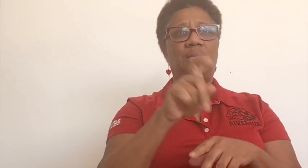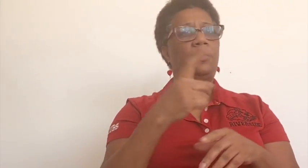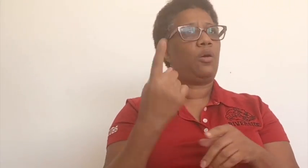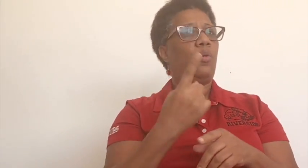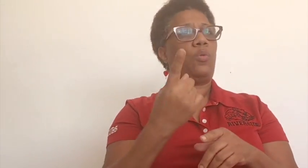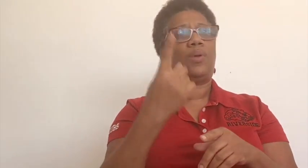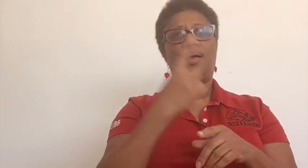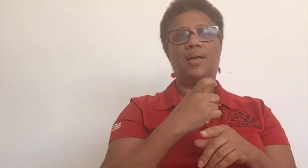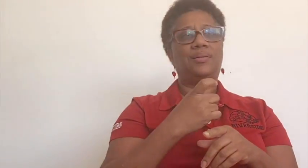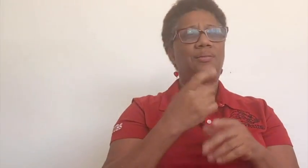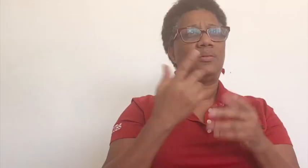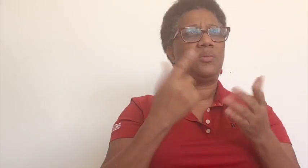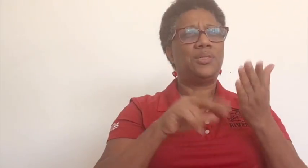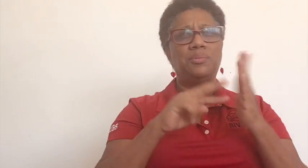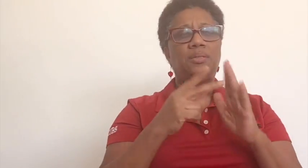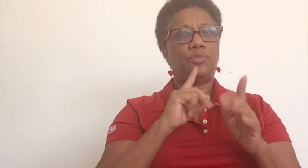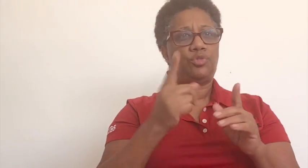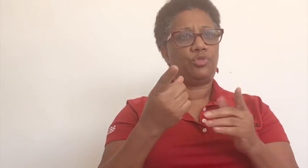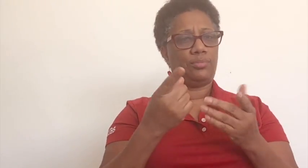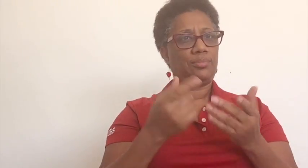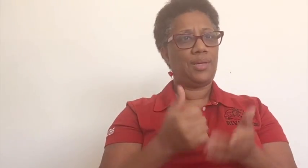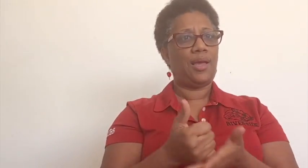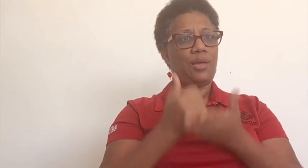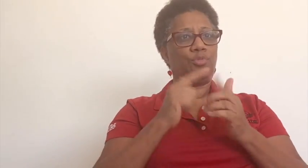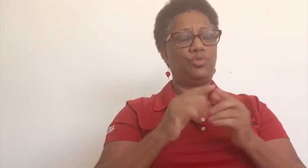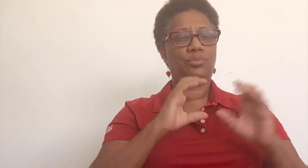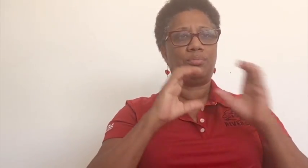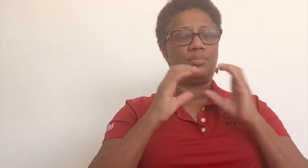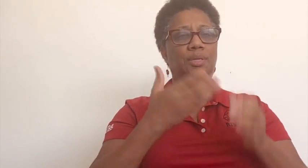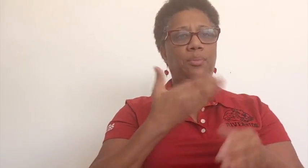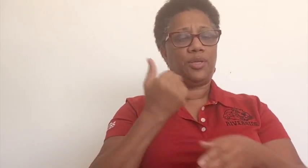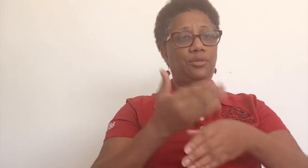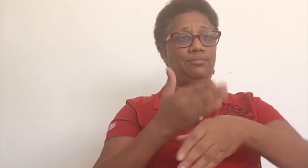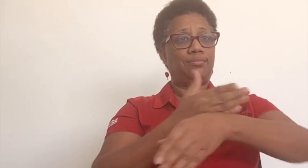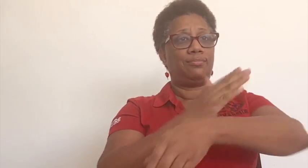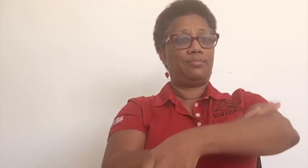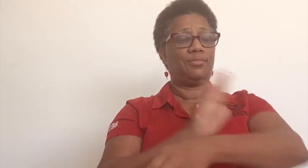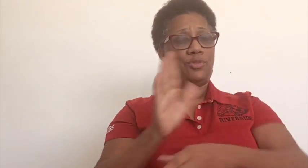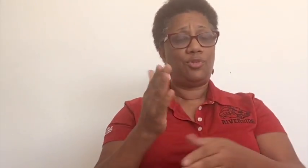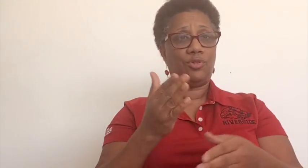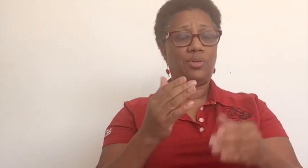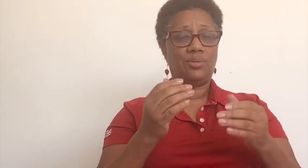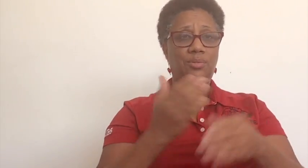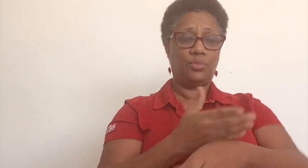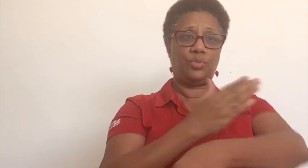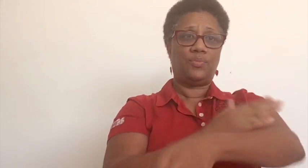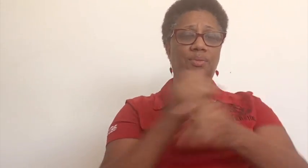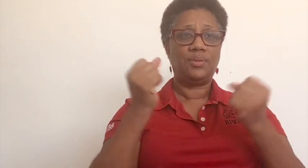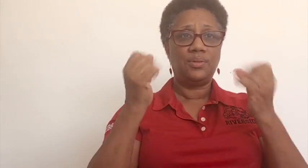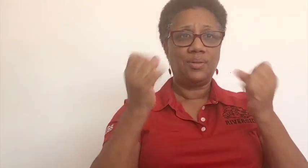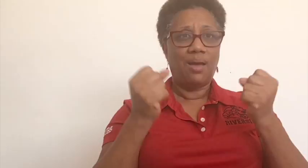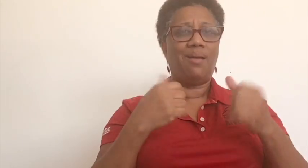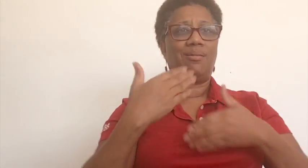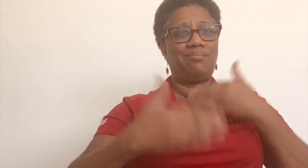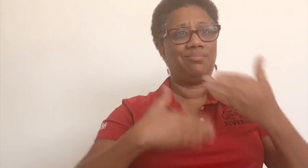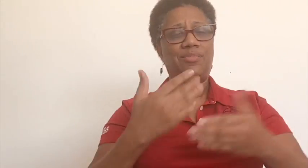student. Their receptive skills started improving. They started to ask more questions. I mean consistently asking questions in